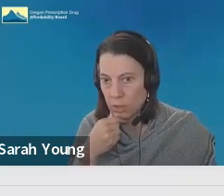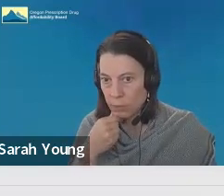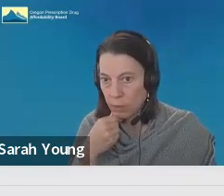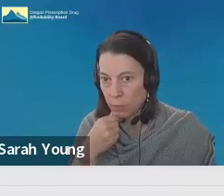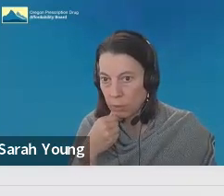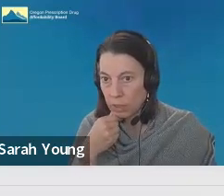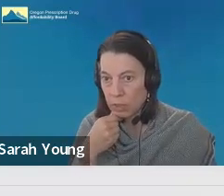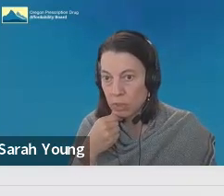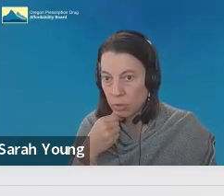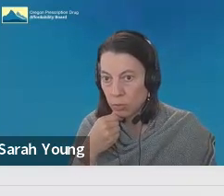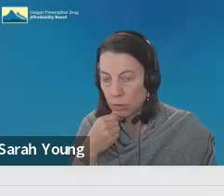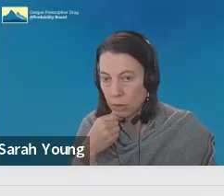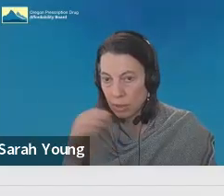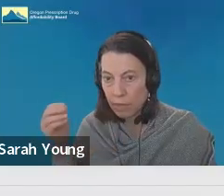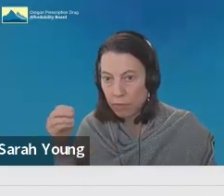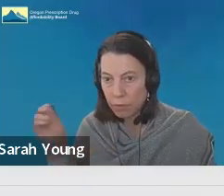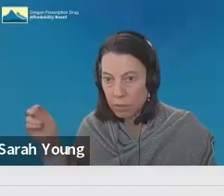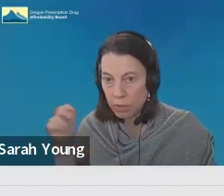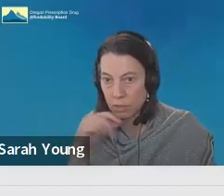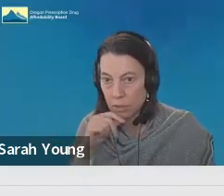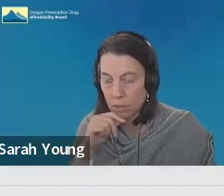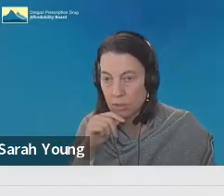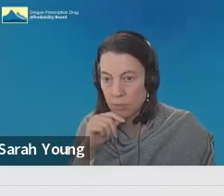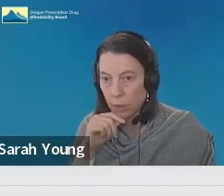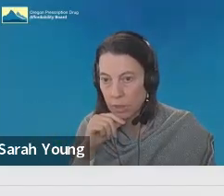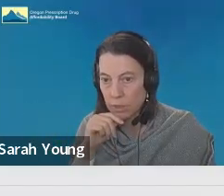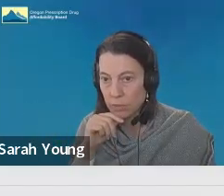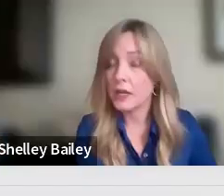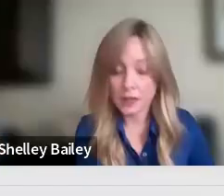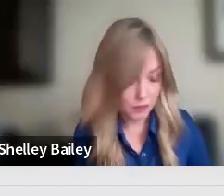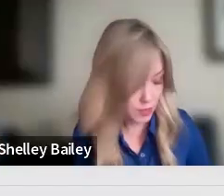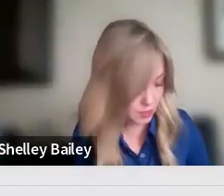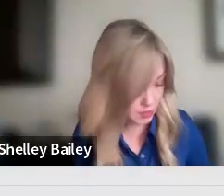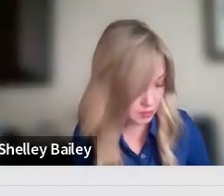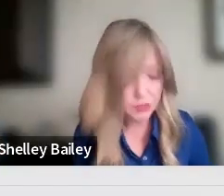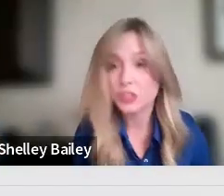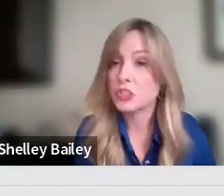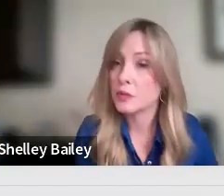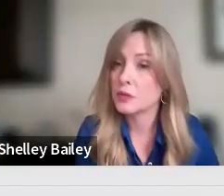that's something we need to have further discuss, get some more guidance from you could just share